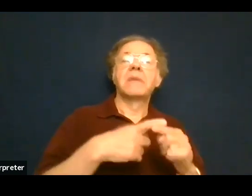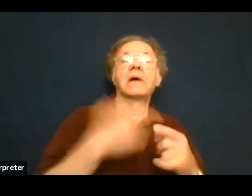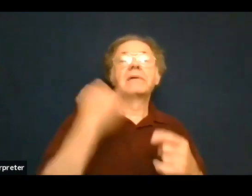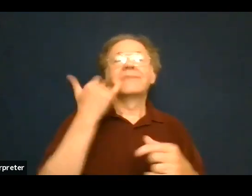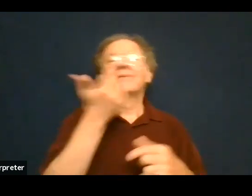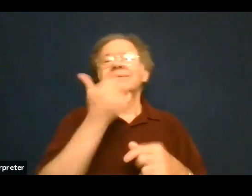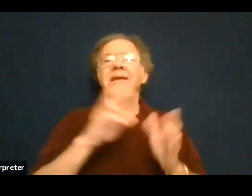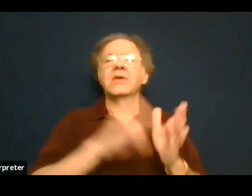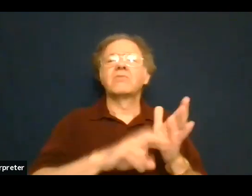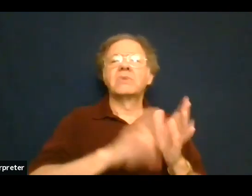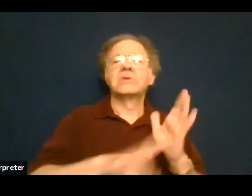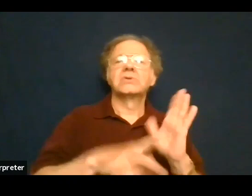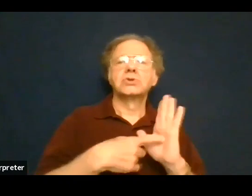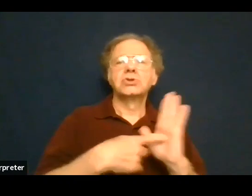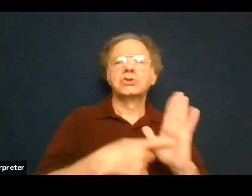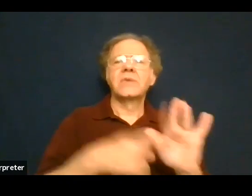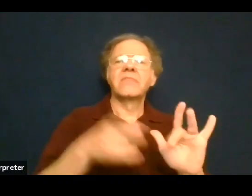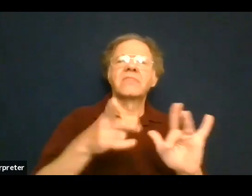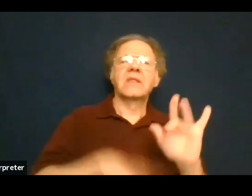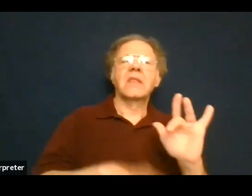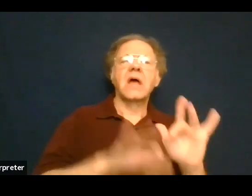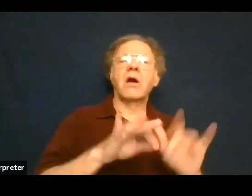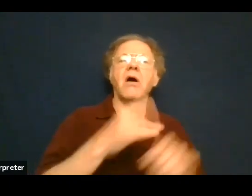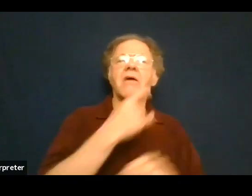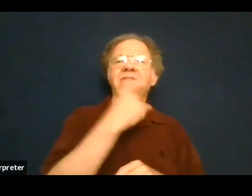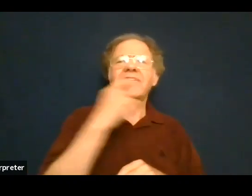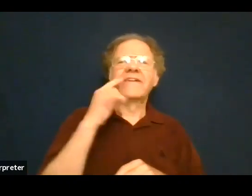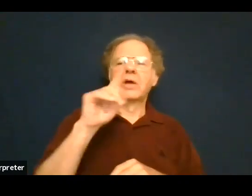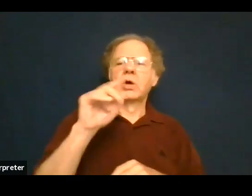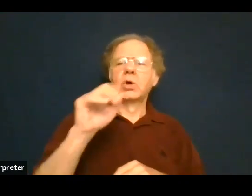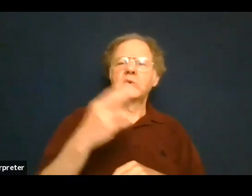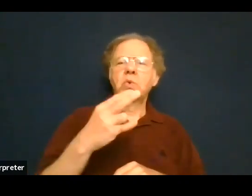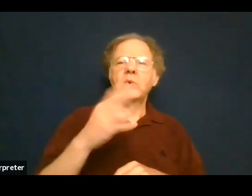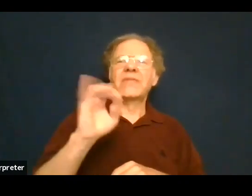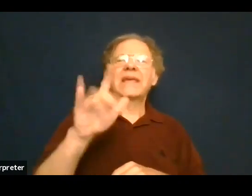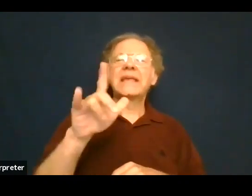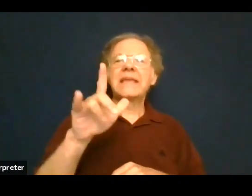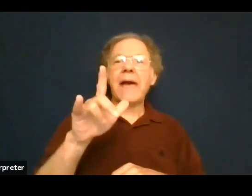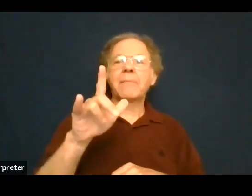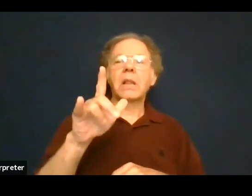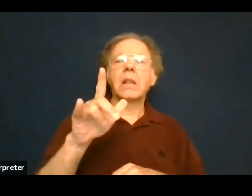the lack of tooth enamel related to Usher syndrome. And Jen, I know you answered that question.